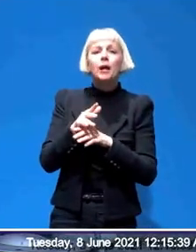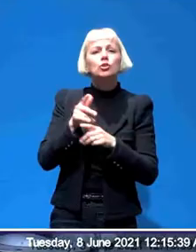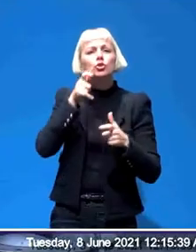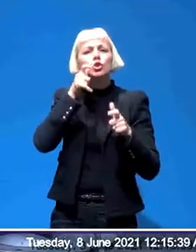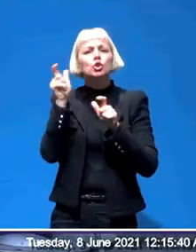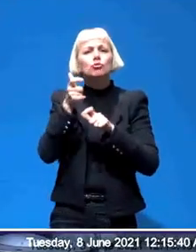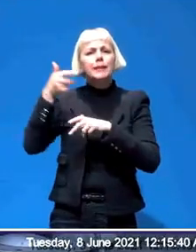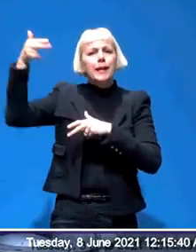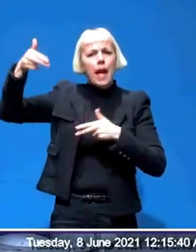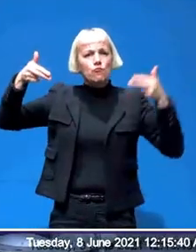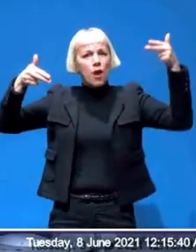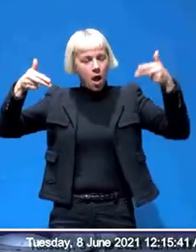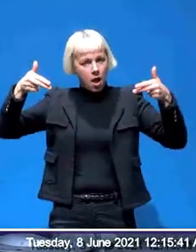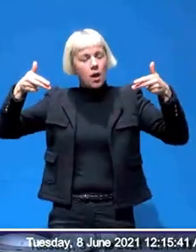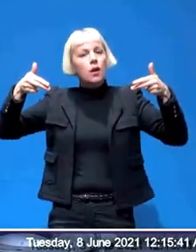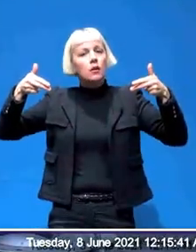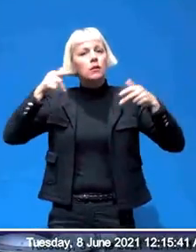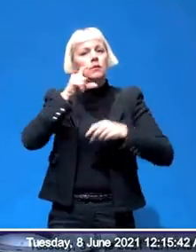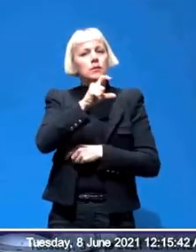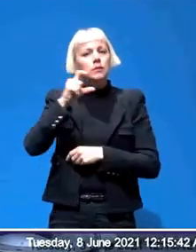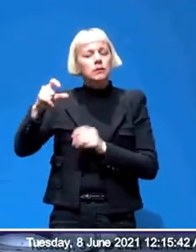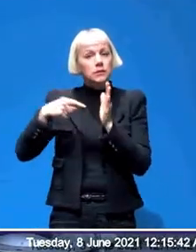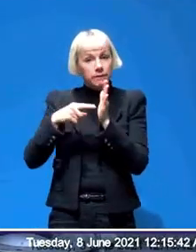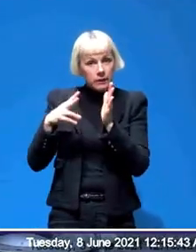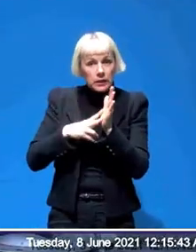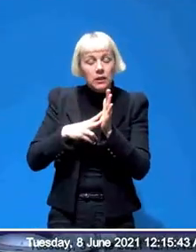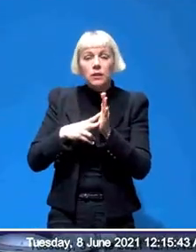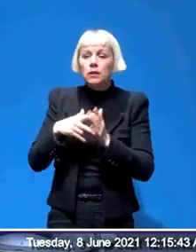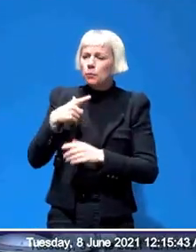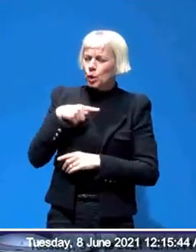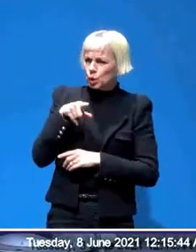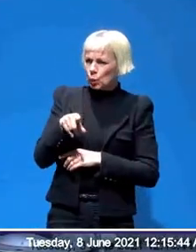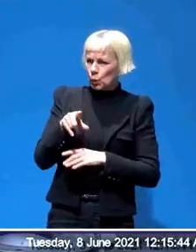You wanted to raise this because of not getting any sort of clear answer in